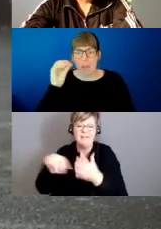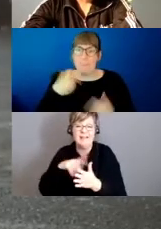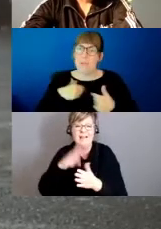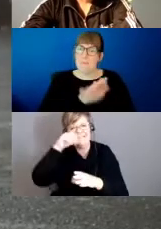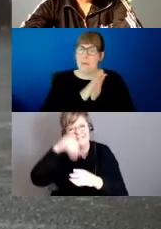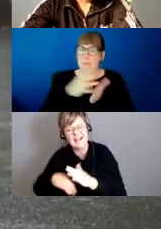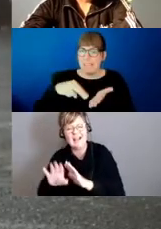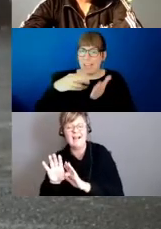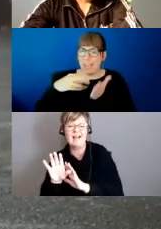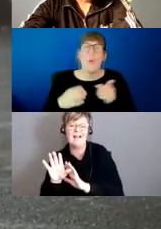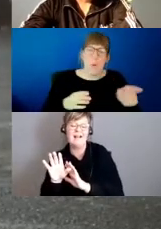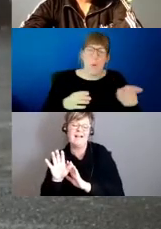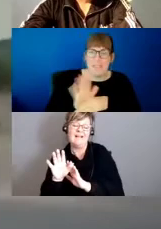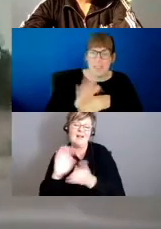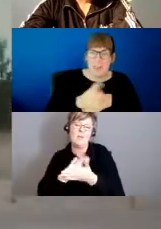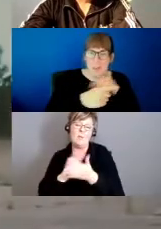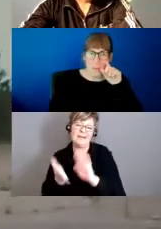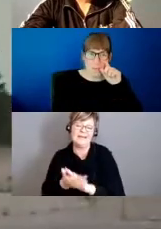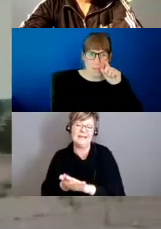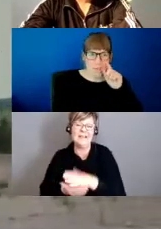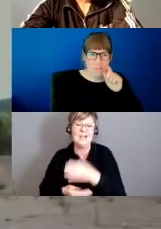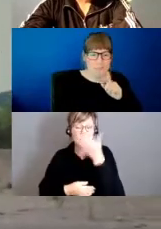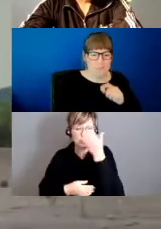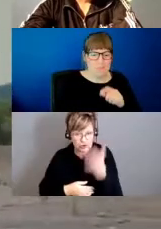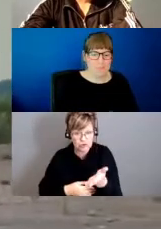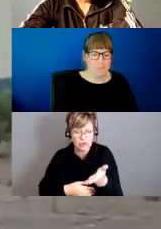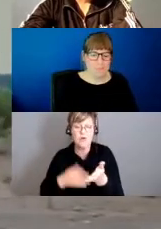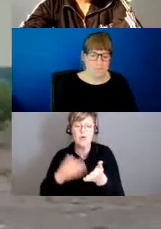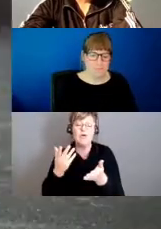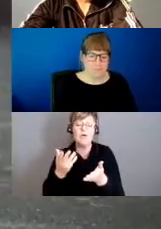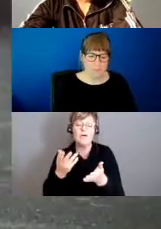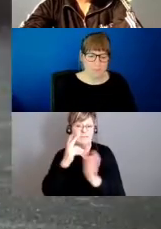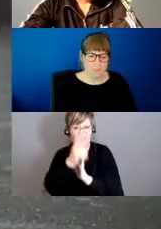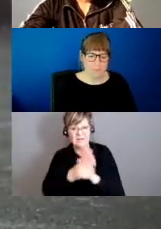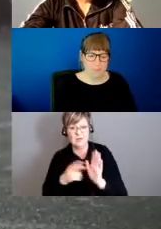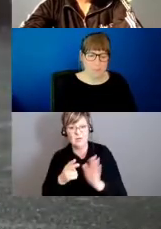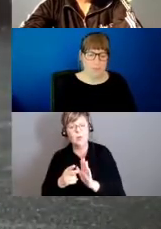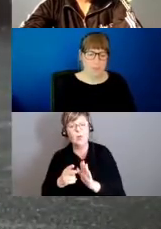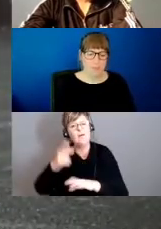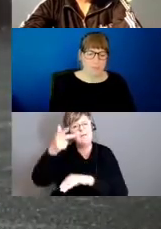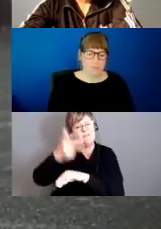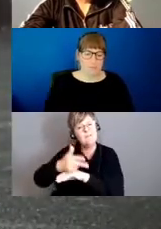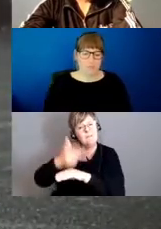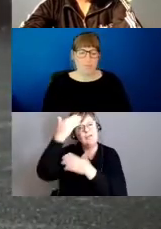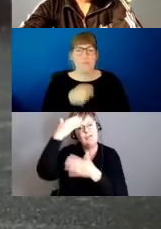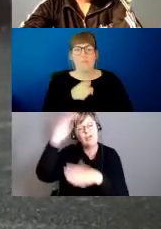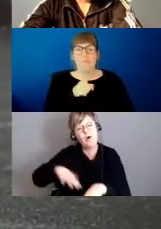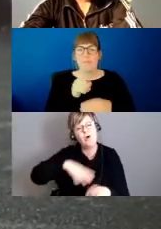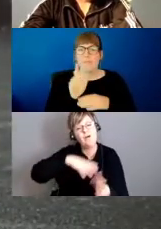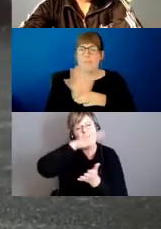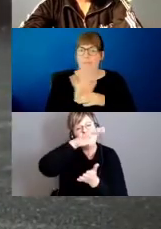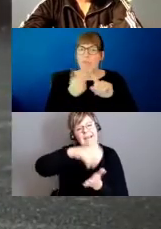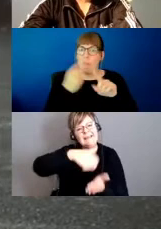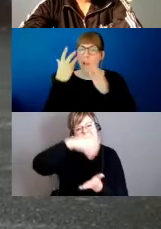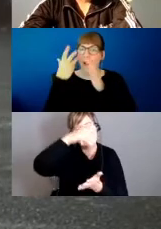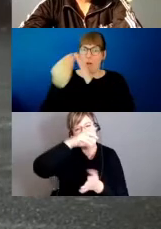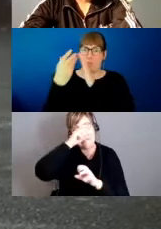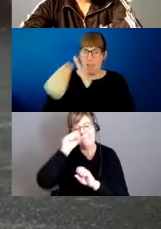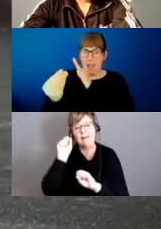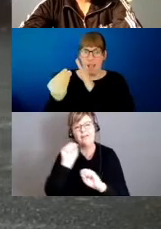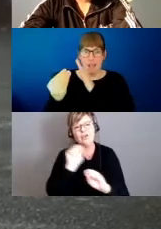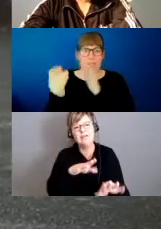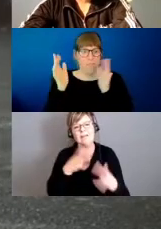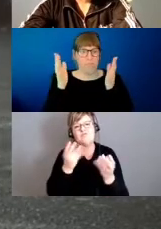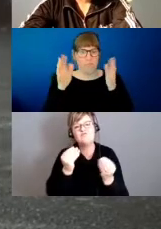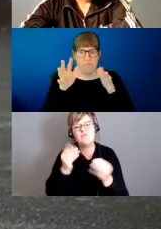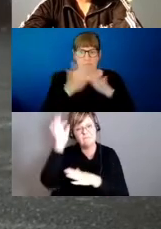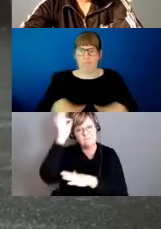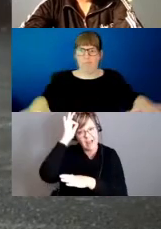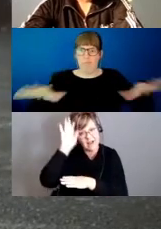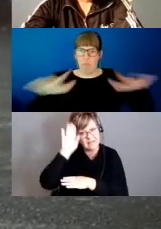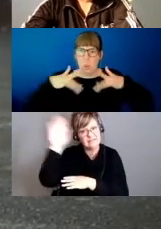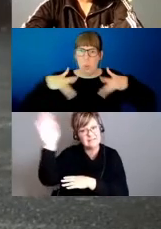THIS VIDEO, THIS IS A PERFORMANCE. THIS IS AN OUTSIDE FOOTAGE WITHIN AN ABANDONED LOCATION